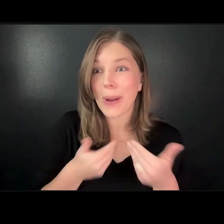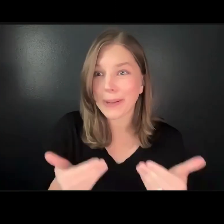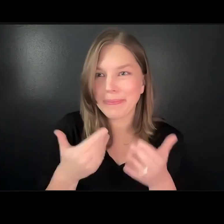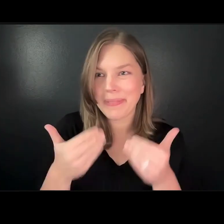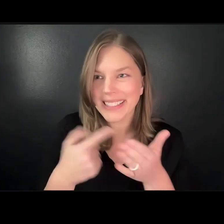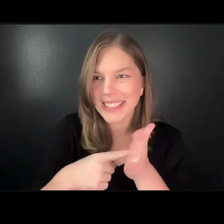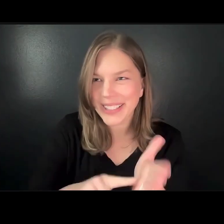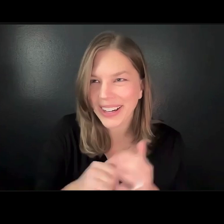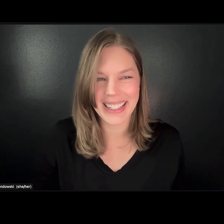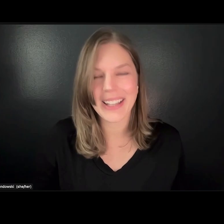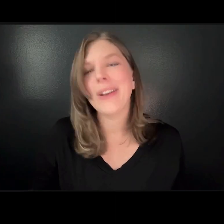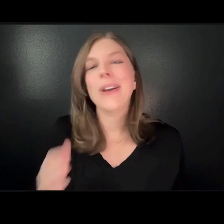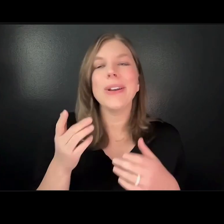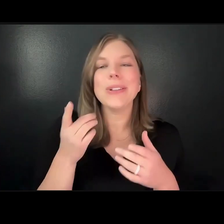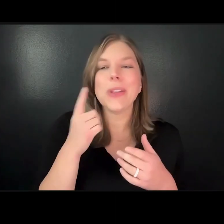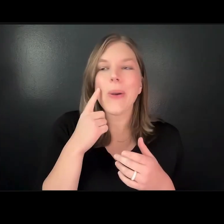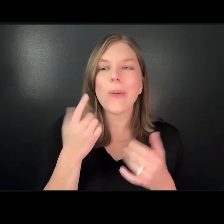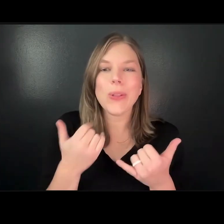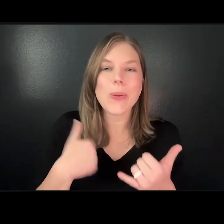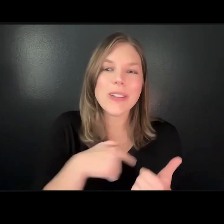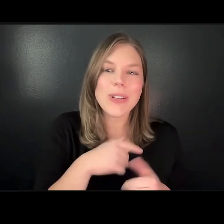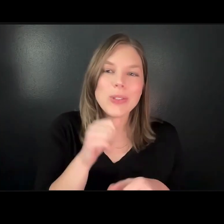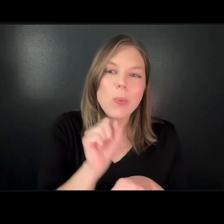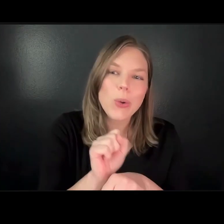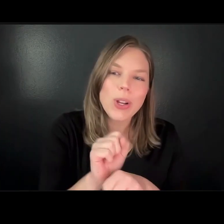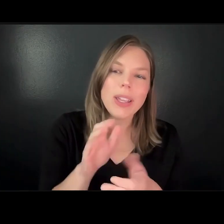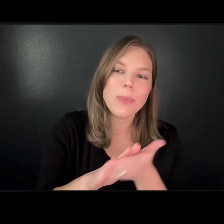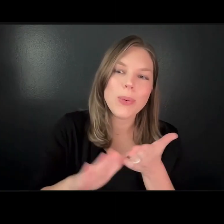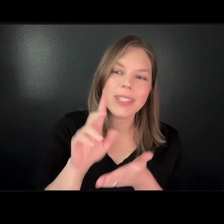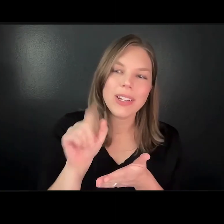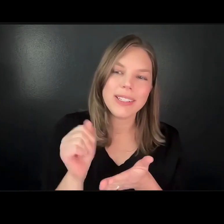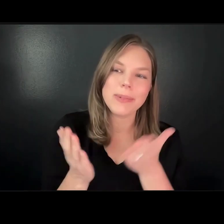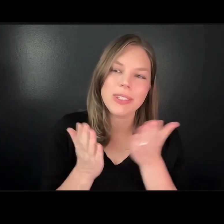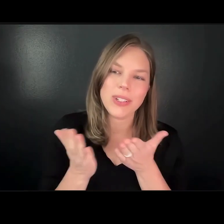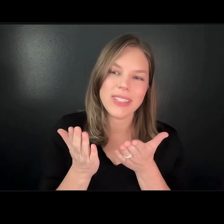Welcome. Let's get started. Now, for those of us who work in post-secondary disability